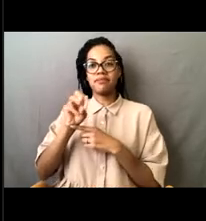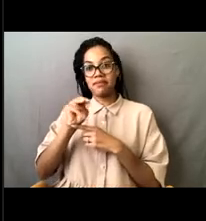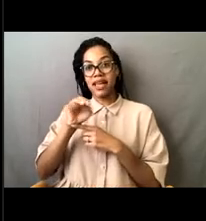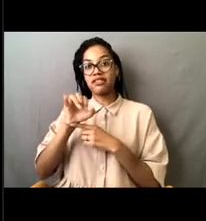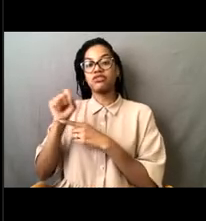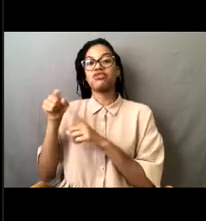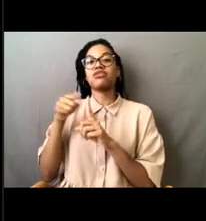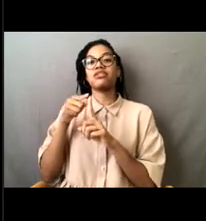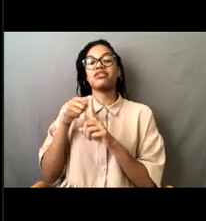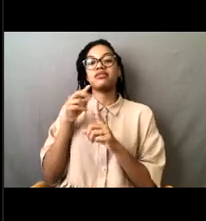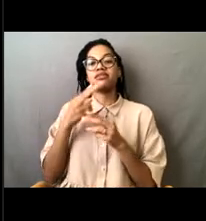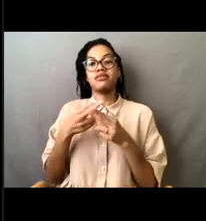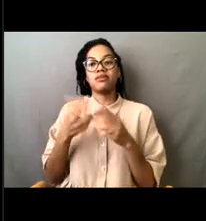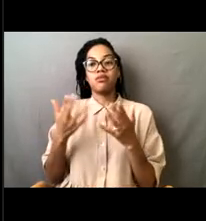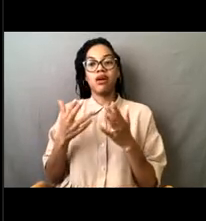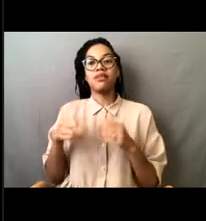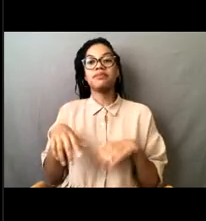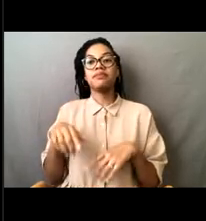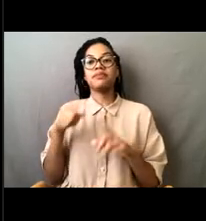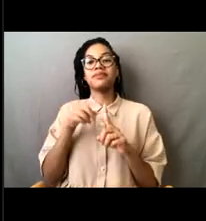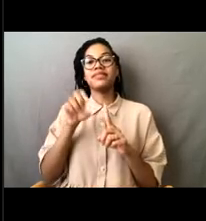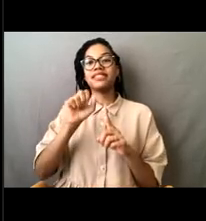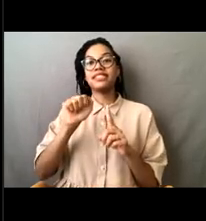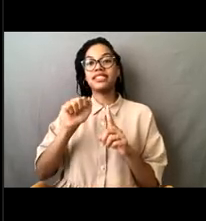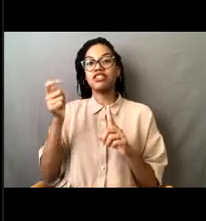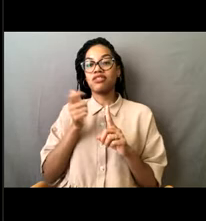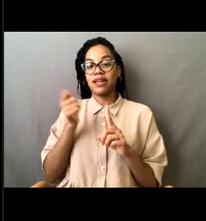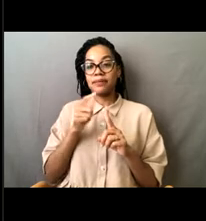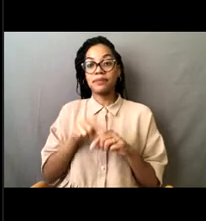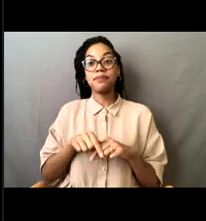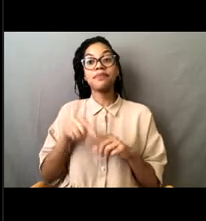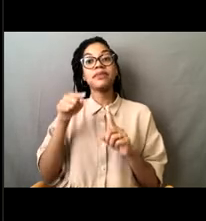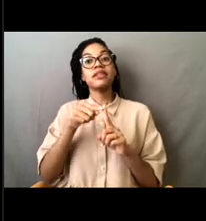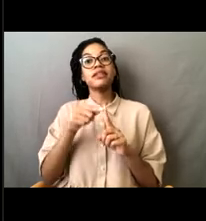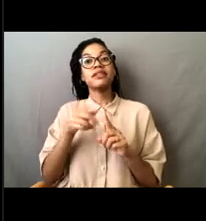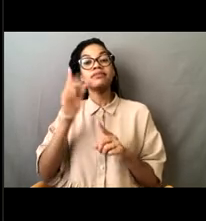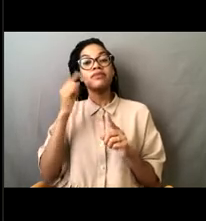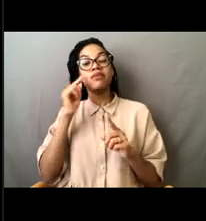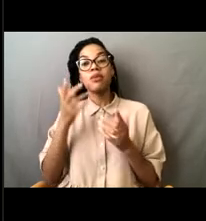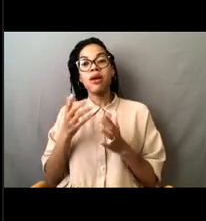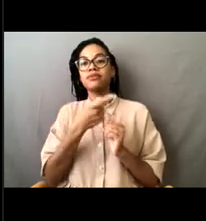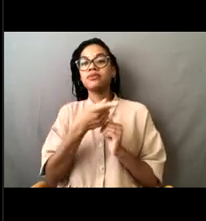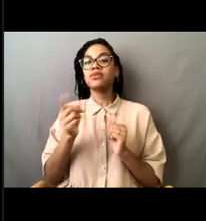Now this series is designed to help you get to know NOAA and some of our incredible experts.